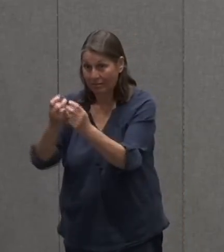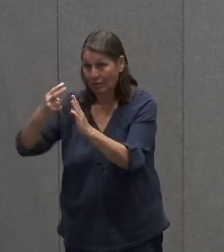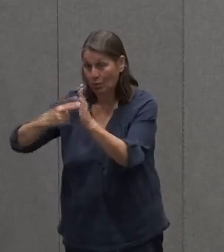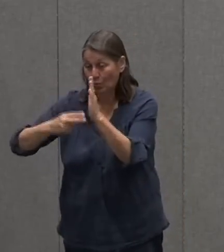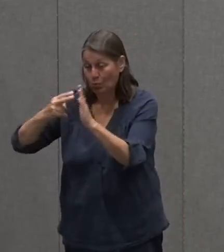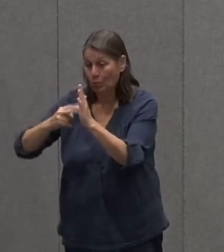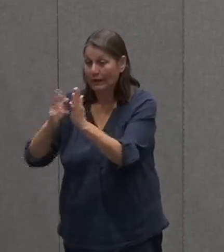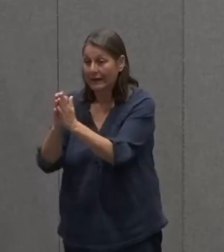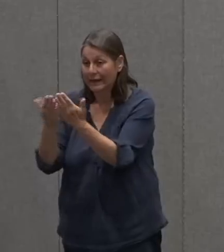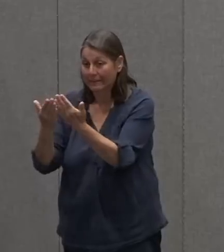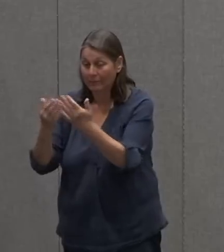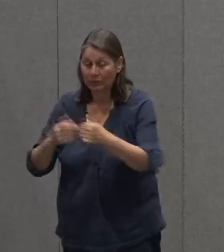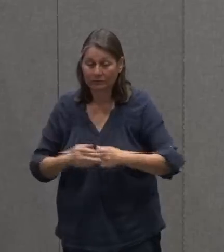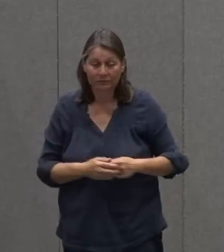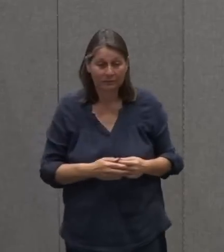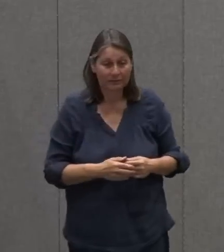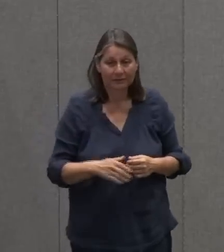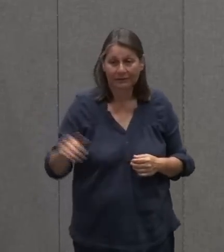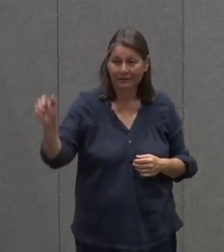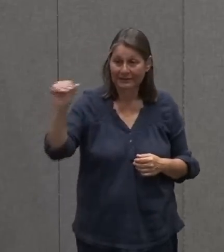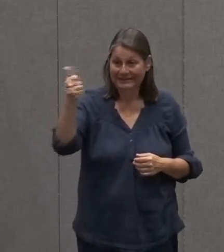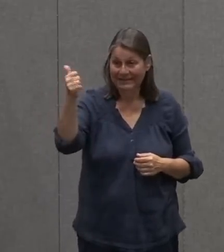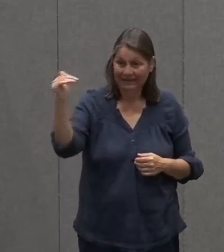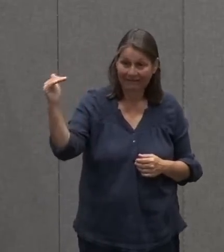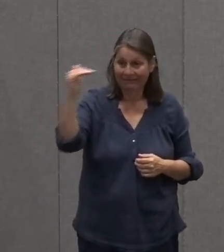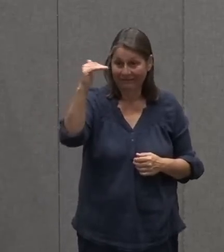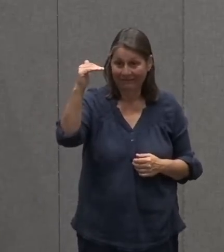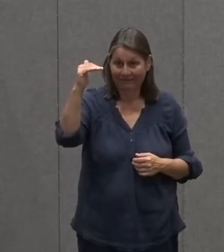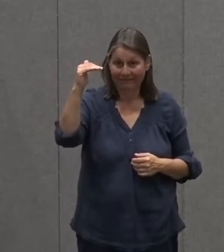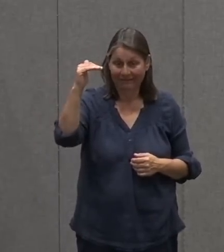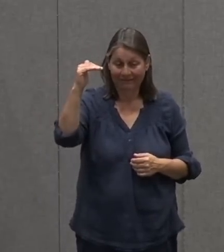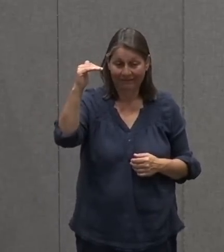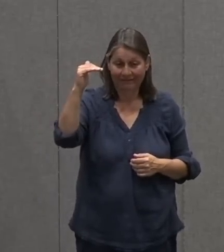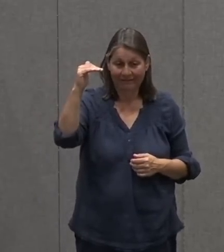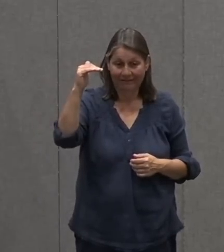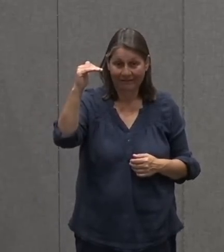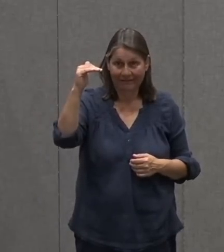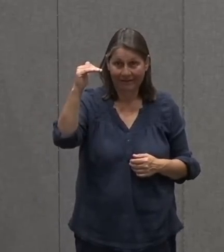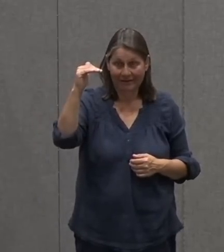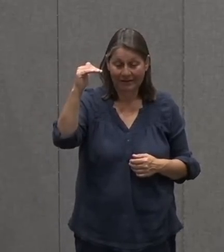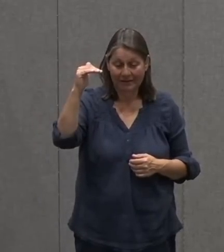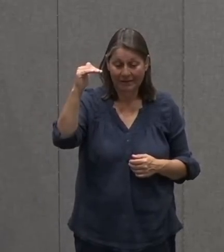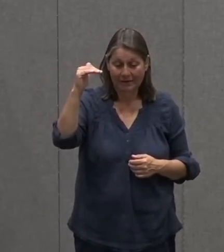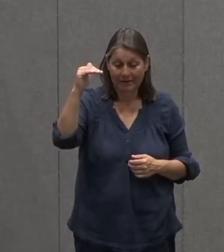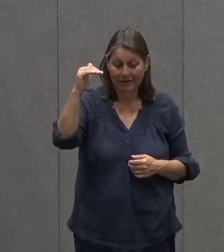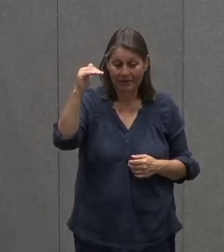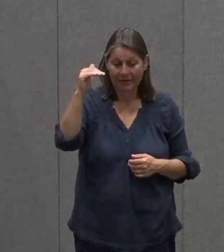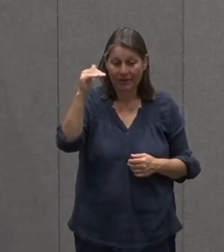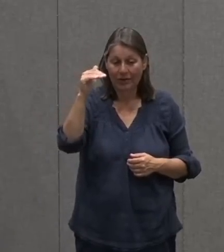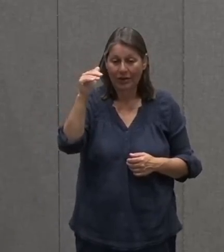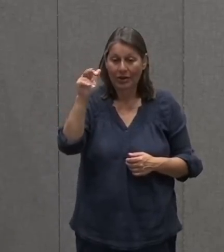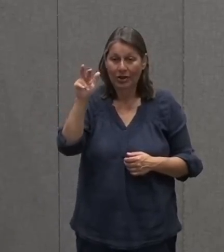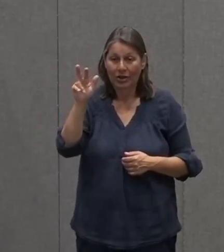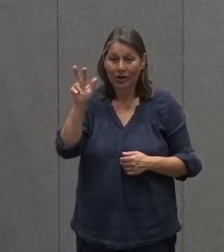There were three more friends reading books. I forgot the S on that than playing board games.